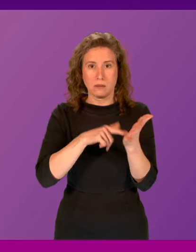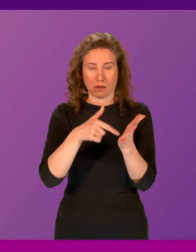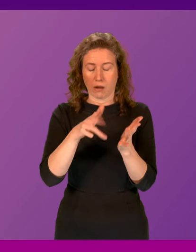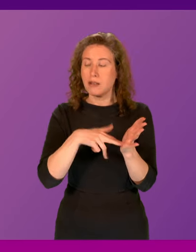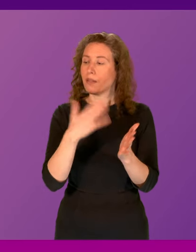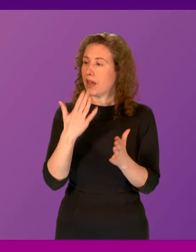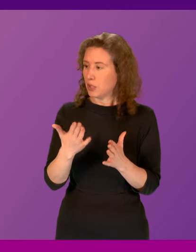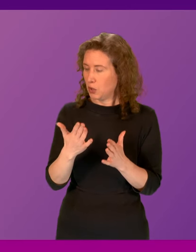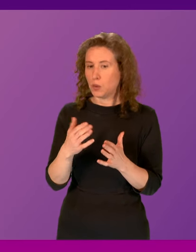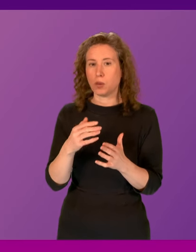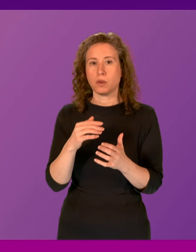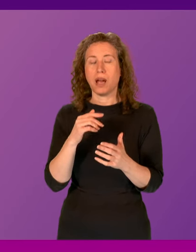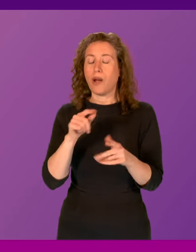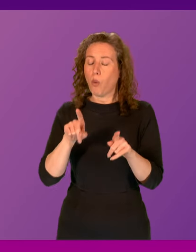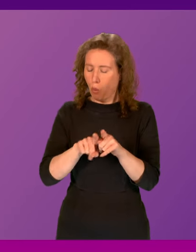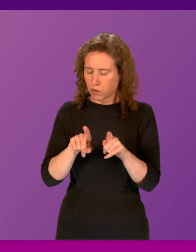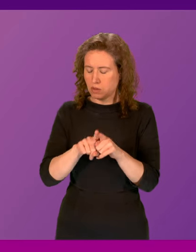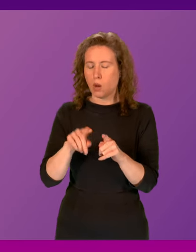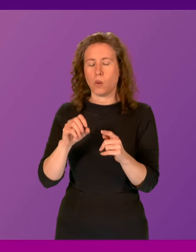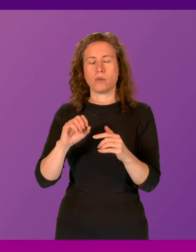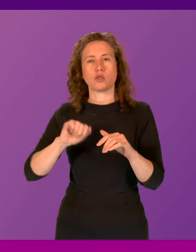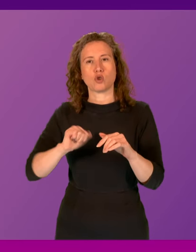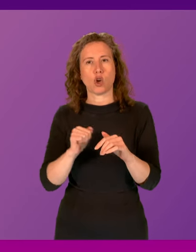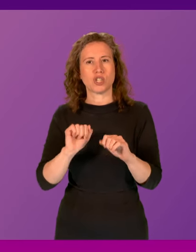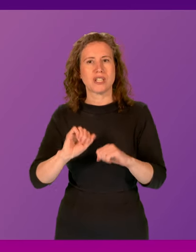I associate the Scottish Liberal Democrats with the remarks that